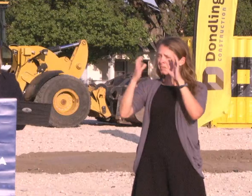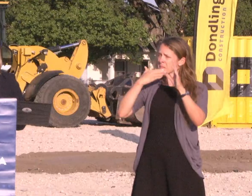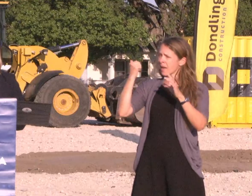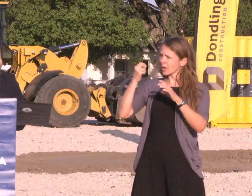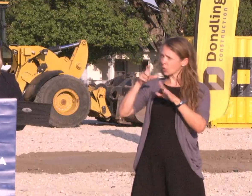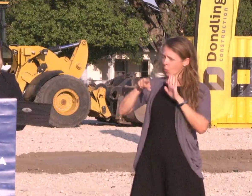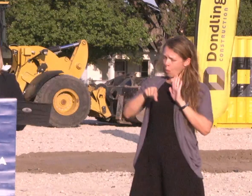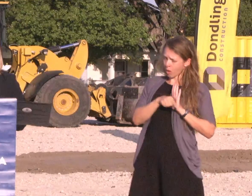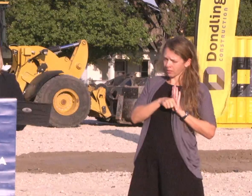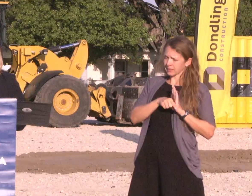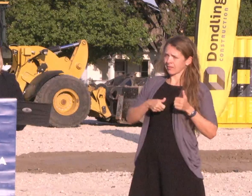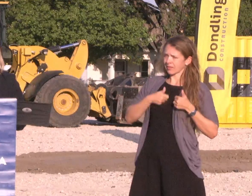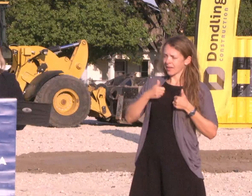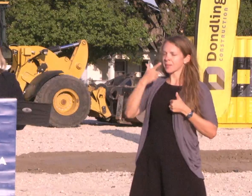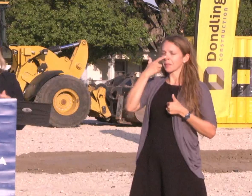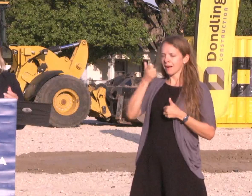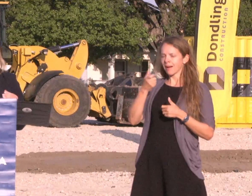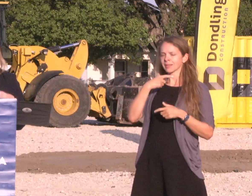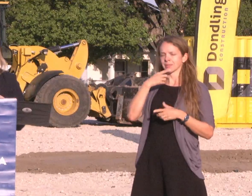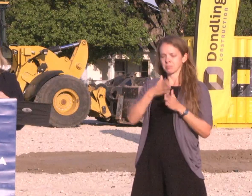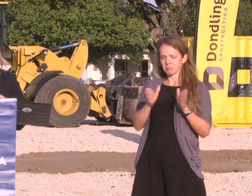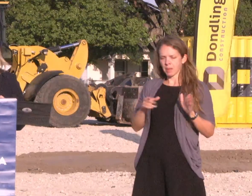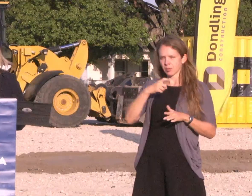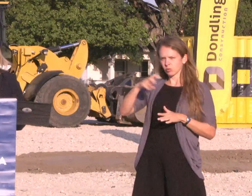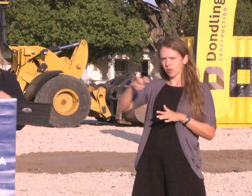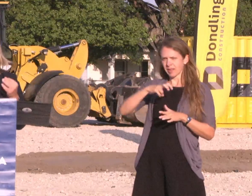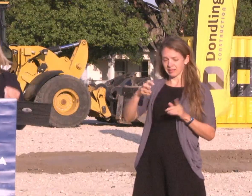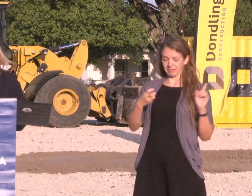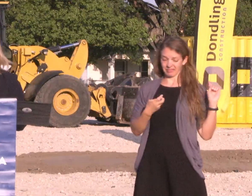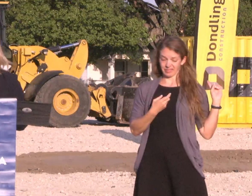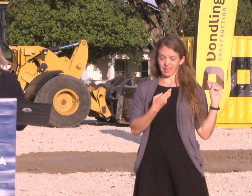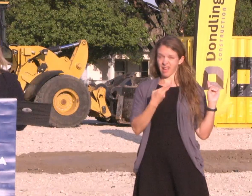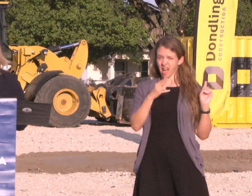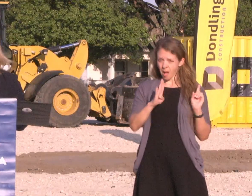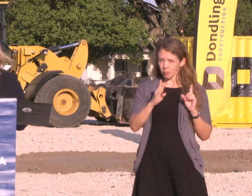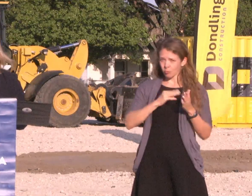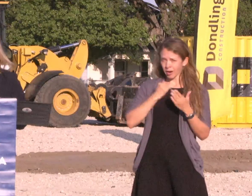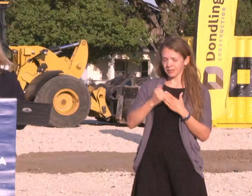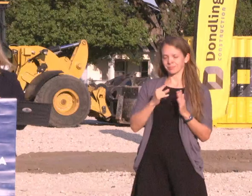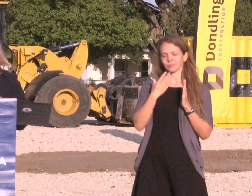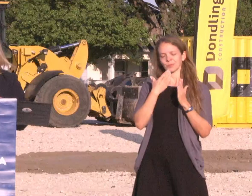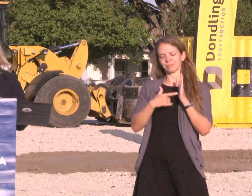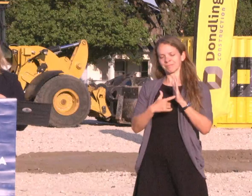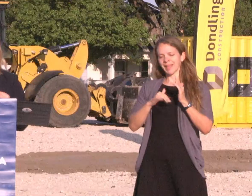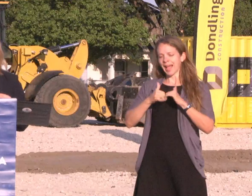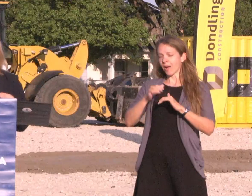transportation Excellence a project like the Hub is an excellent example of how FTA is partnering